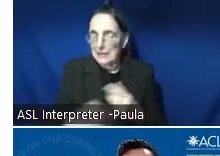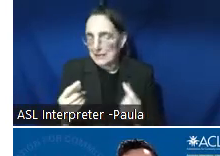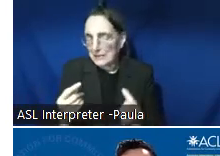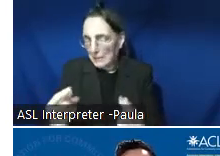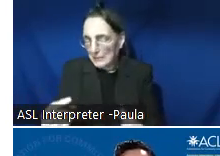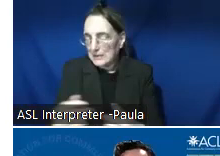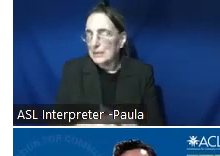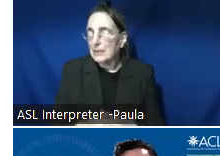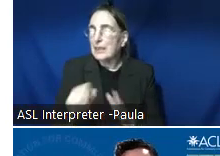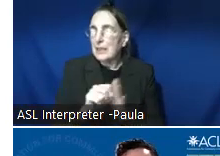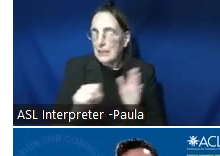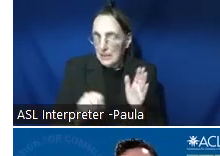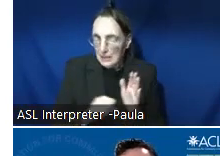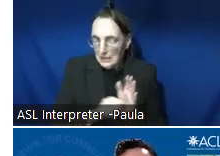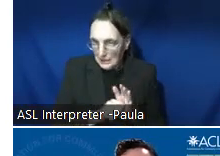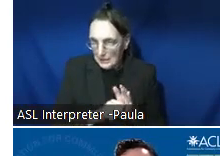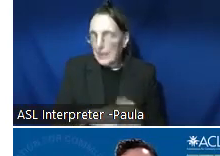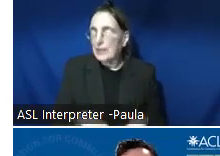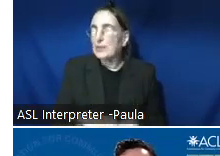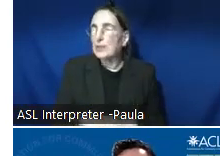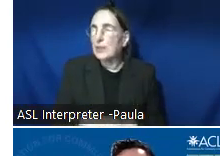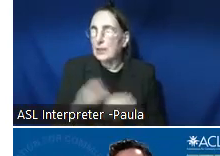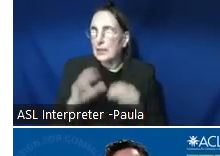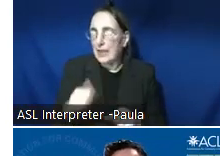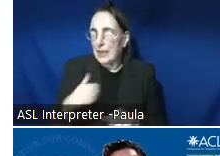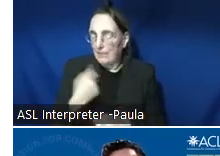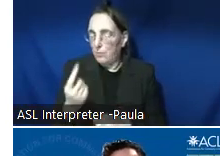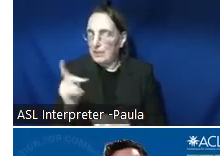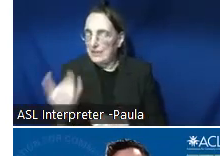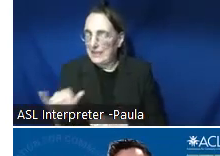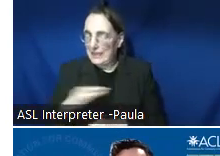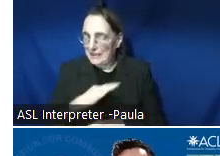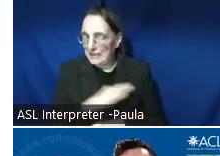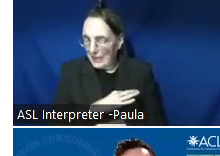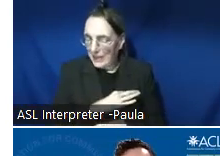from each of their core team members and at least one key staff from every participating agency and organization